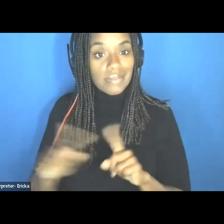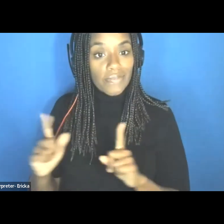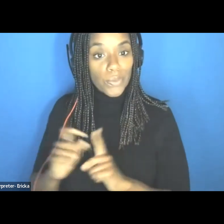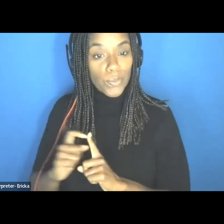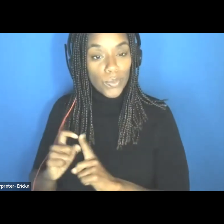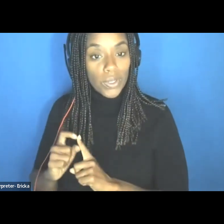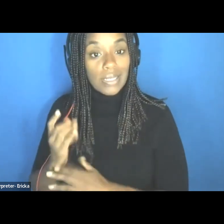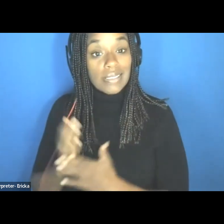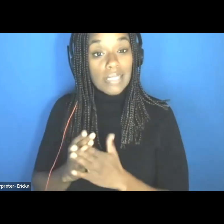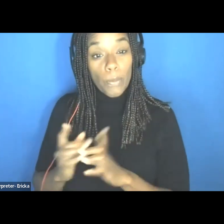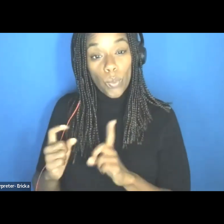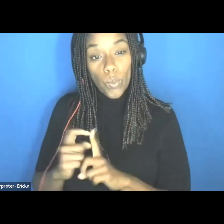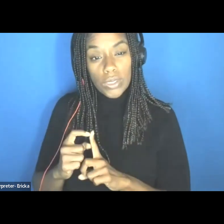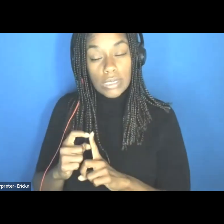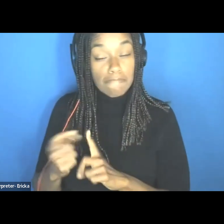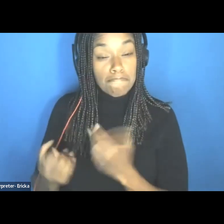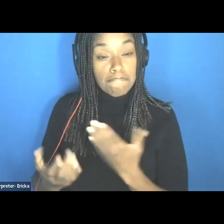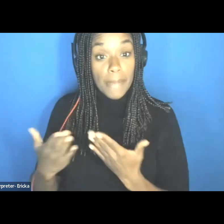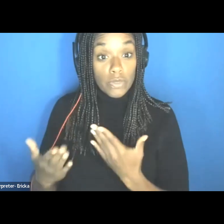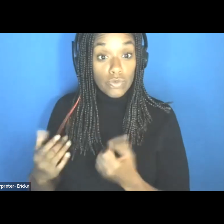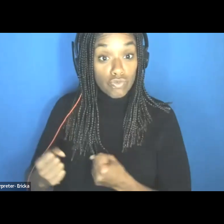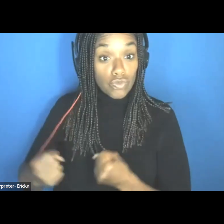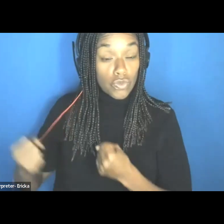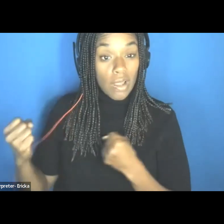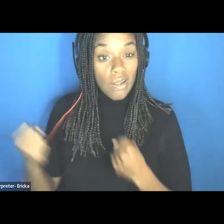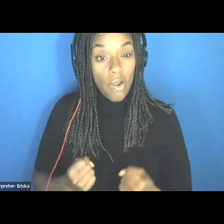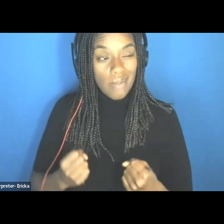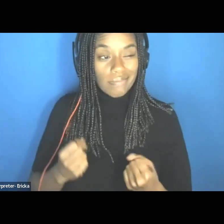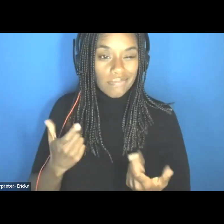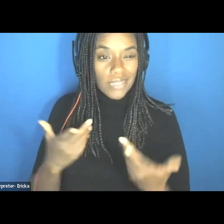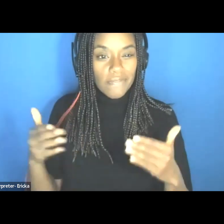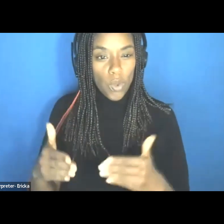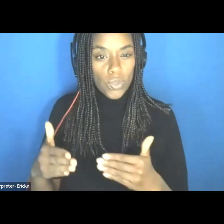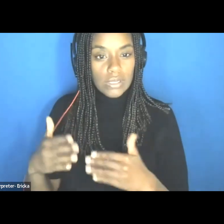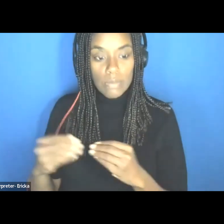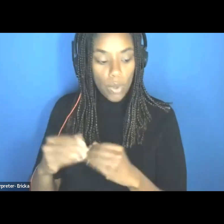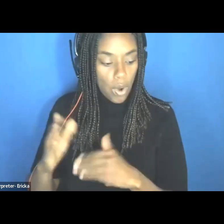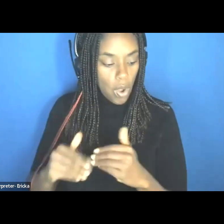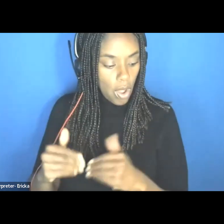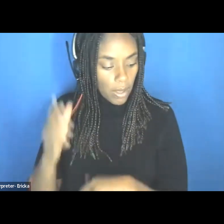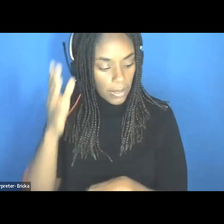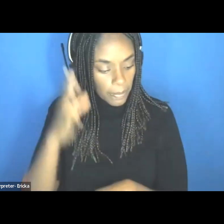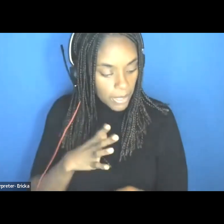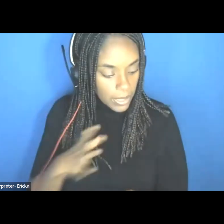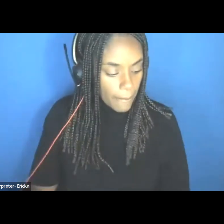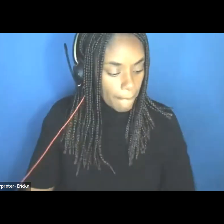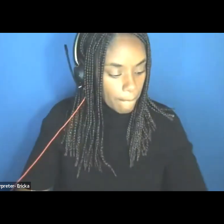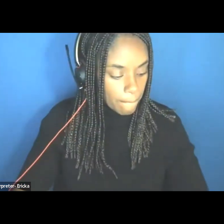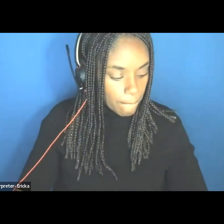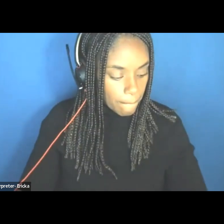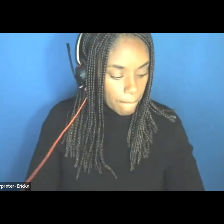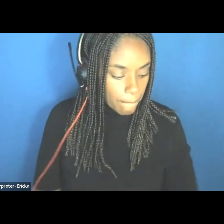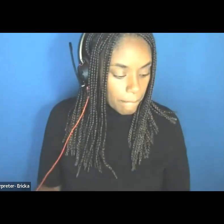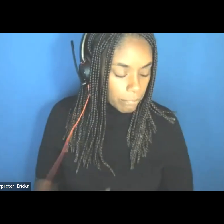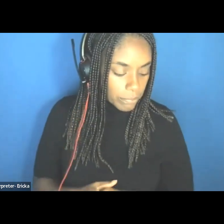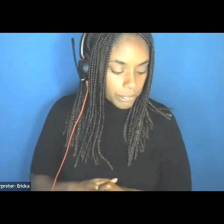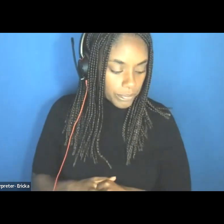And just with different words.